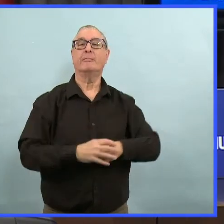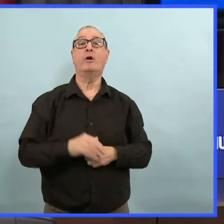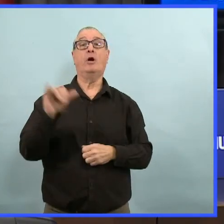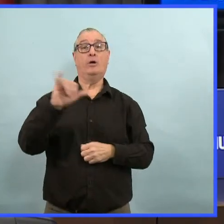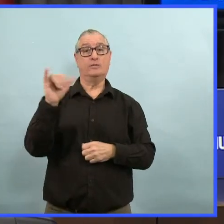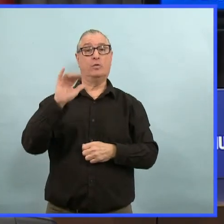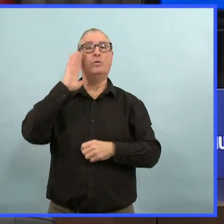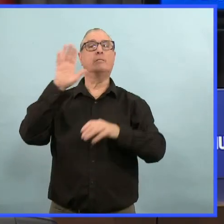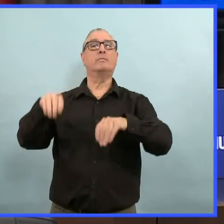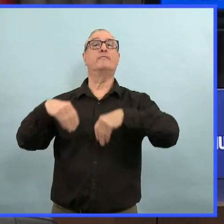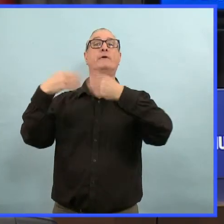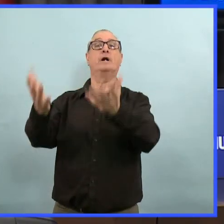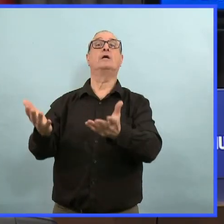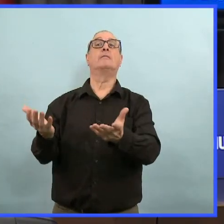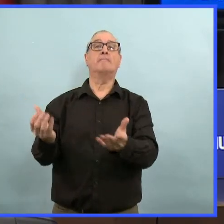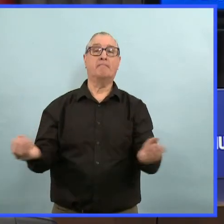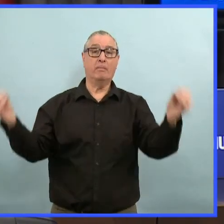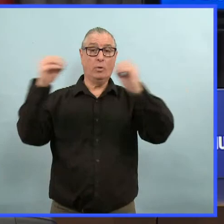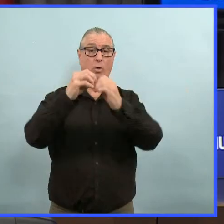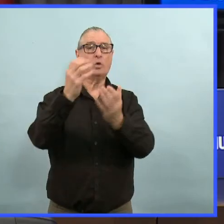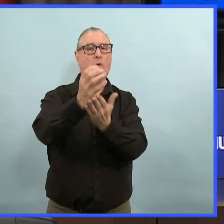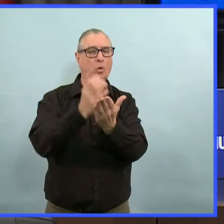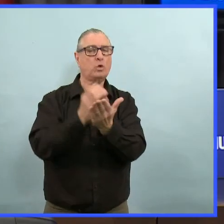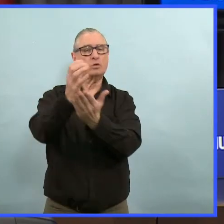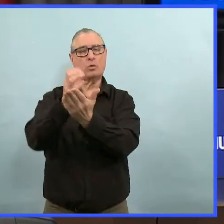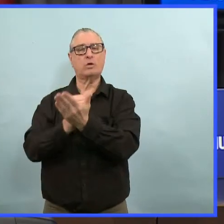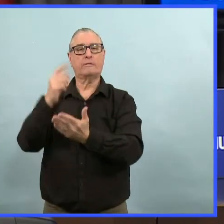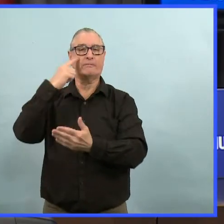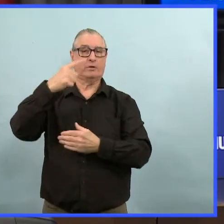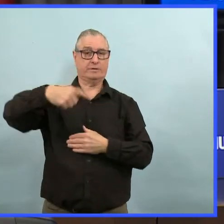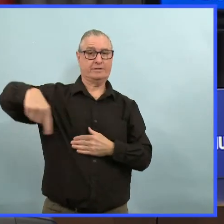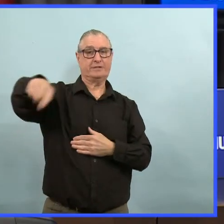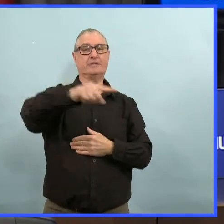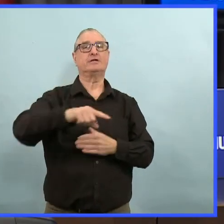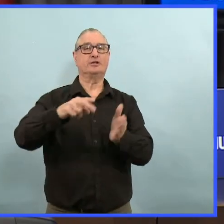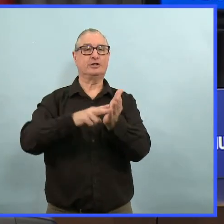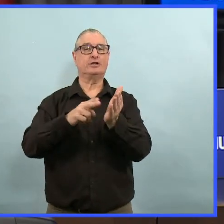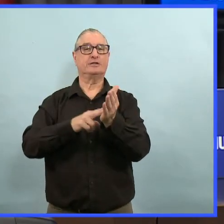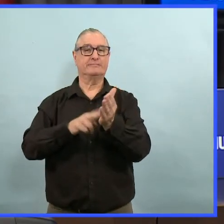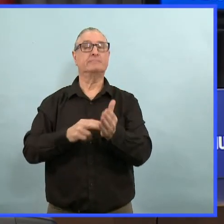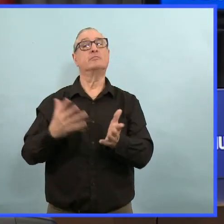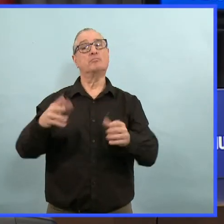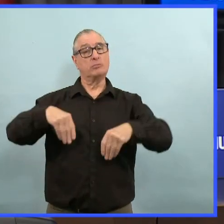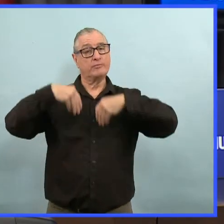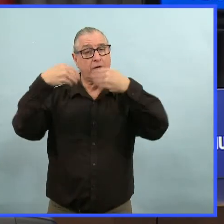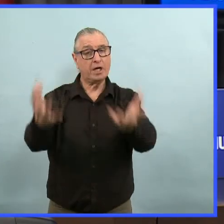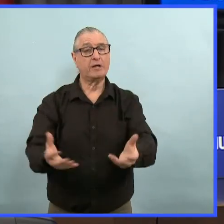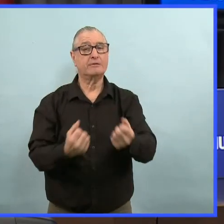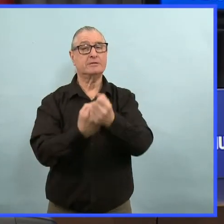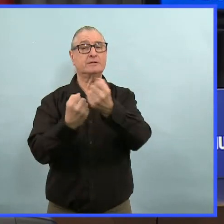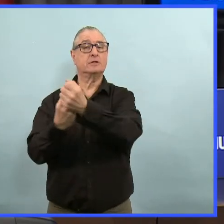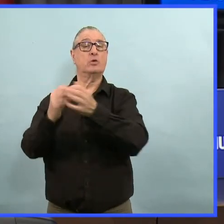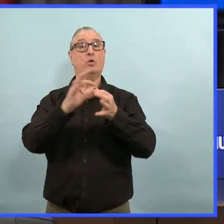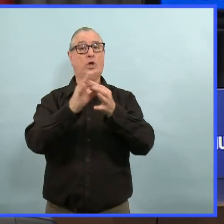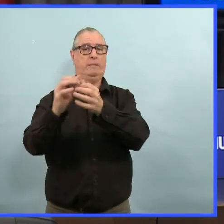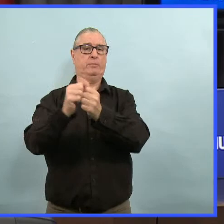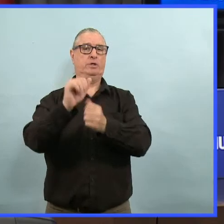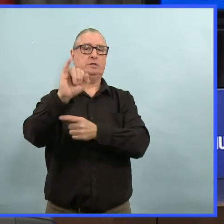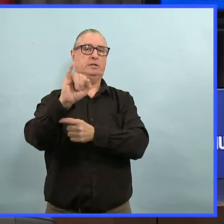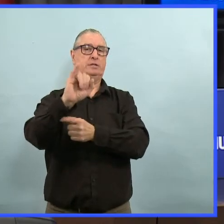improve our ability to support icu patient counts which remain well above pre-pandemic levels